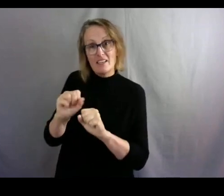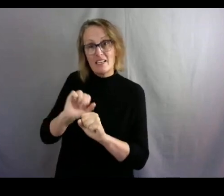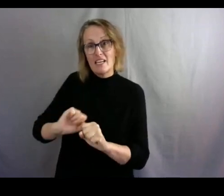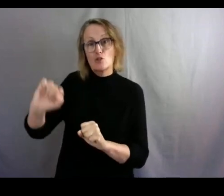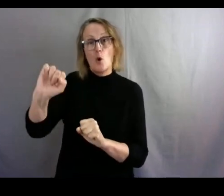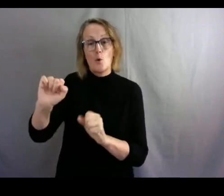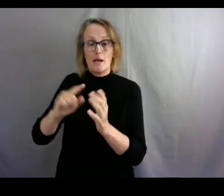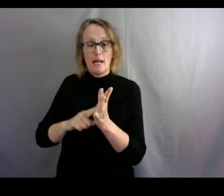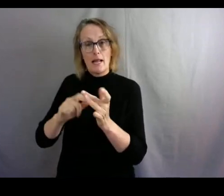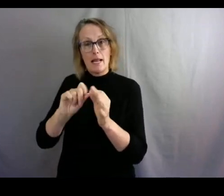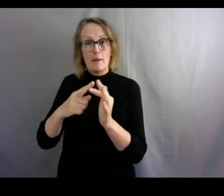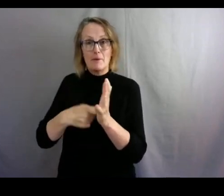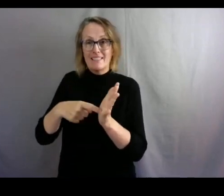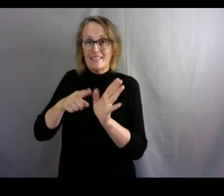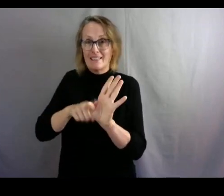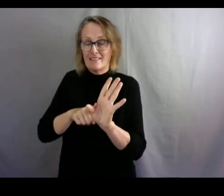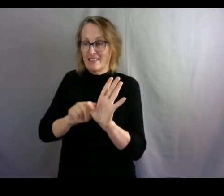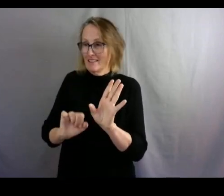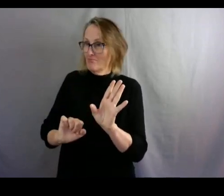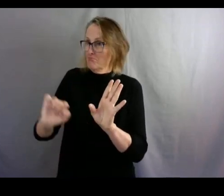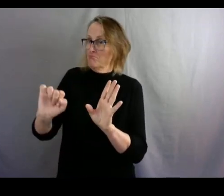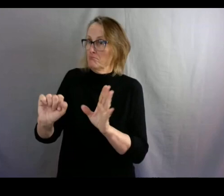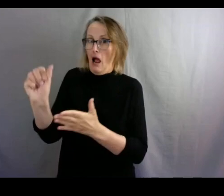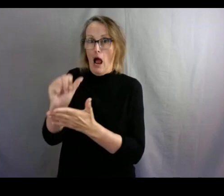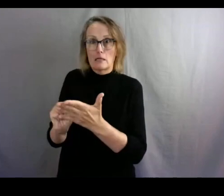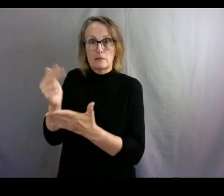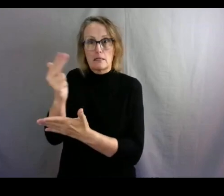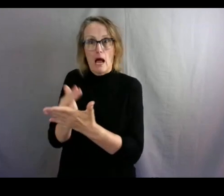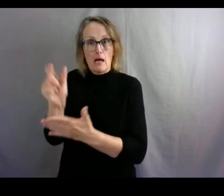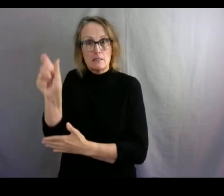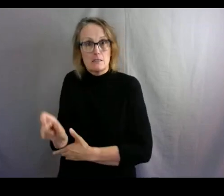as he was really against any kind of like colonisation,